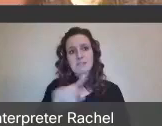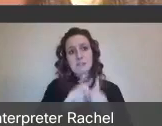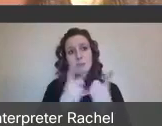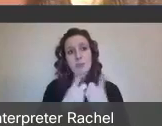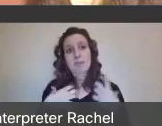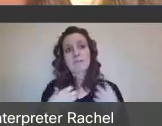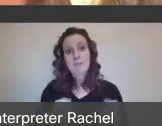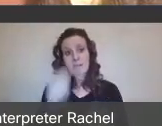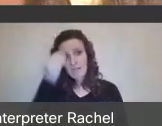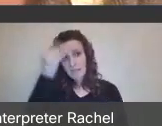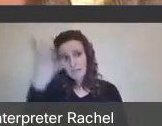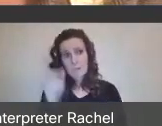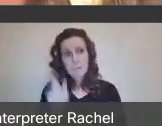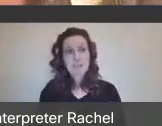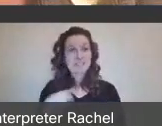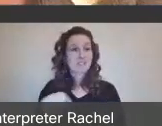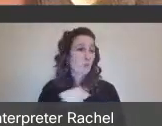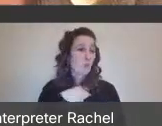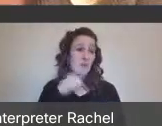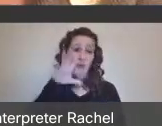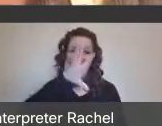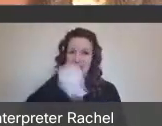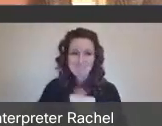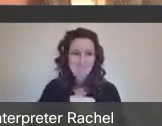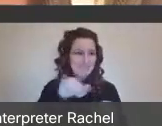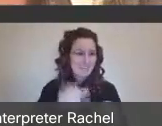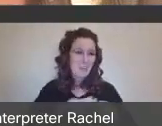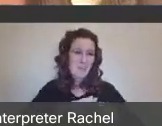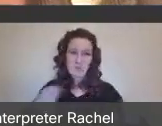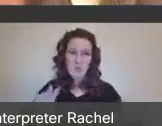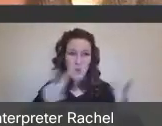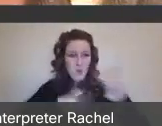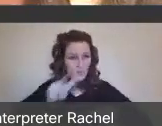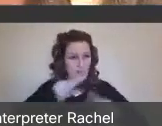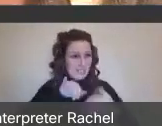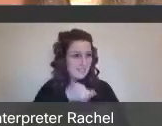Again, we are not part of that, we don't have oversight of it, and we don't have vaccine